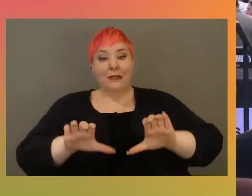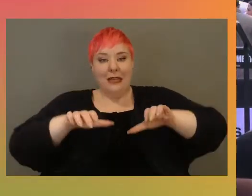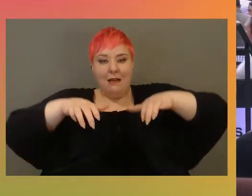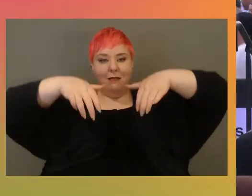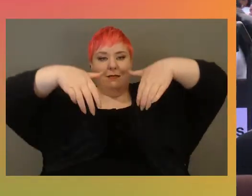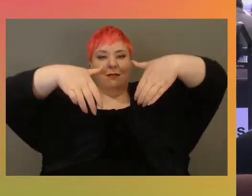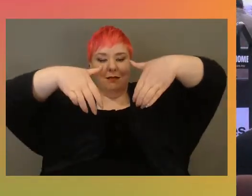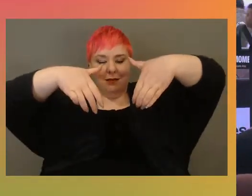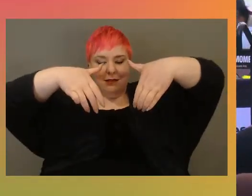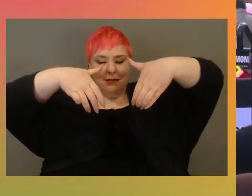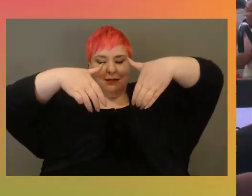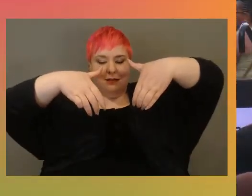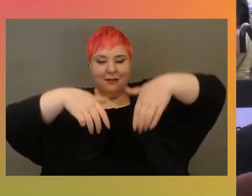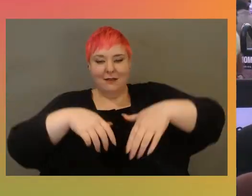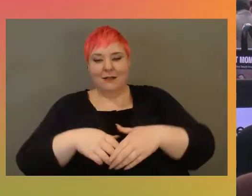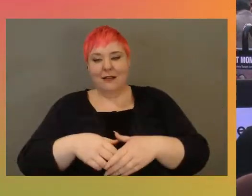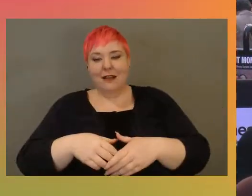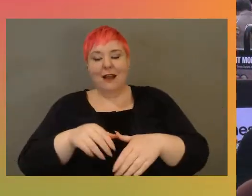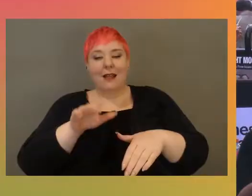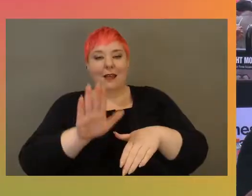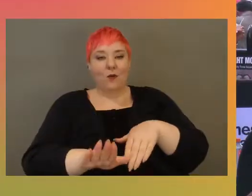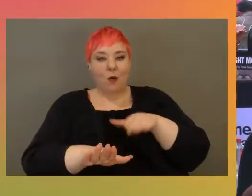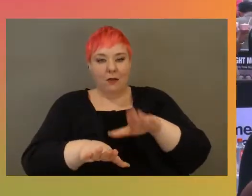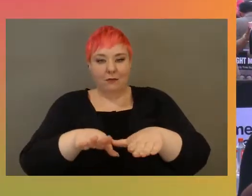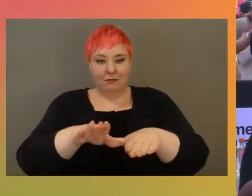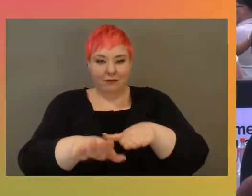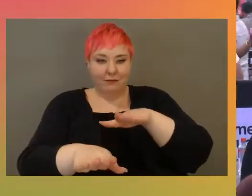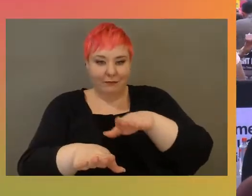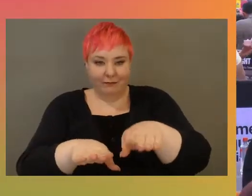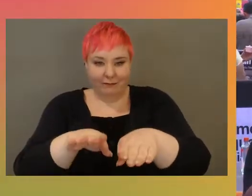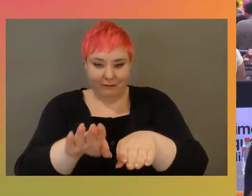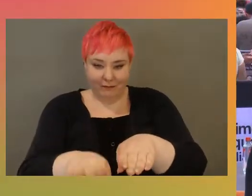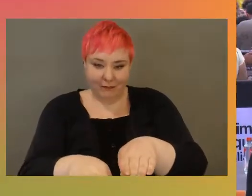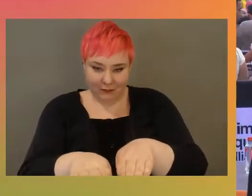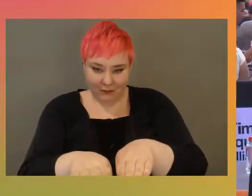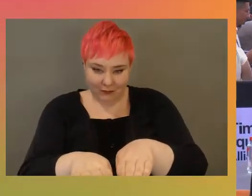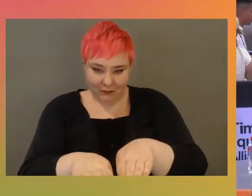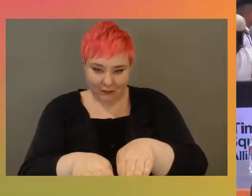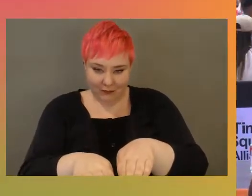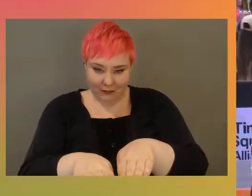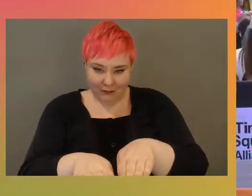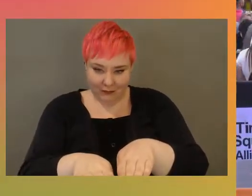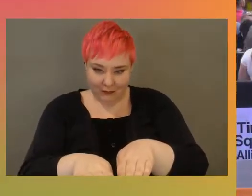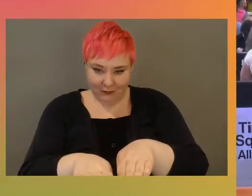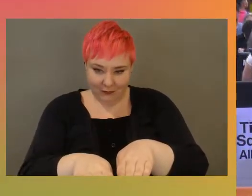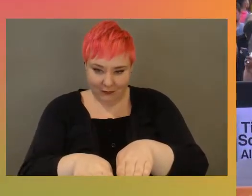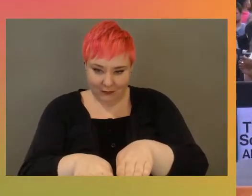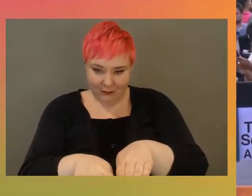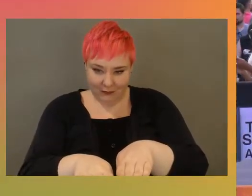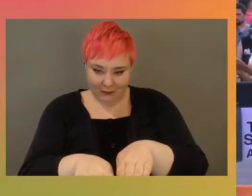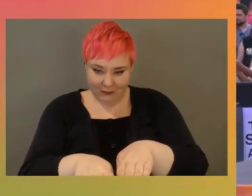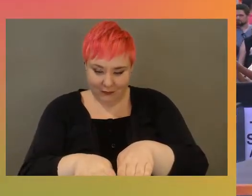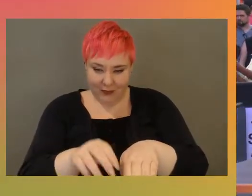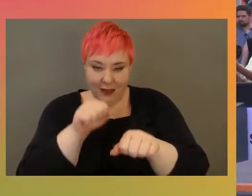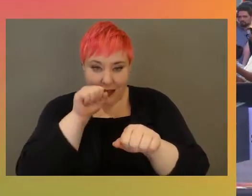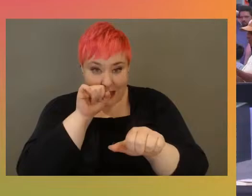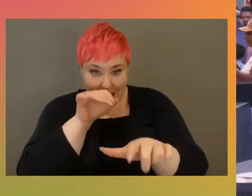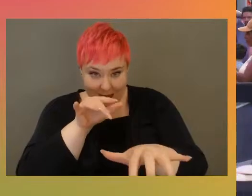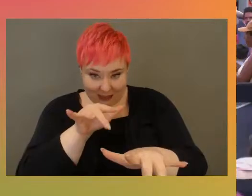REACH THE TAILBONE, LIKE THE POINTER DOG BEHIND YOU.